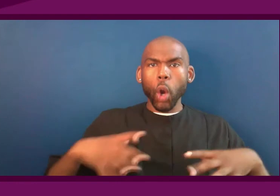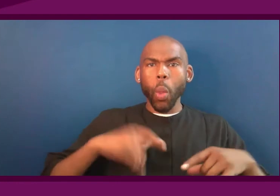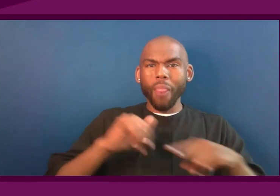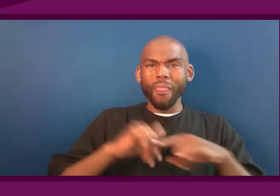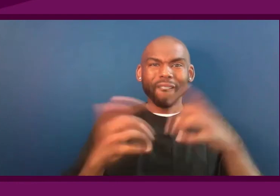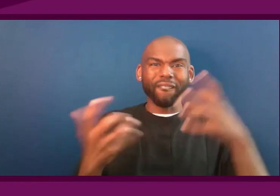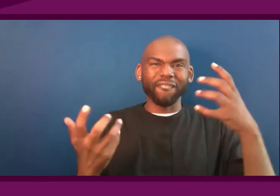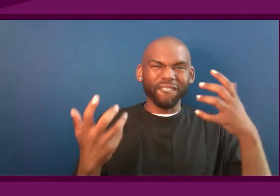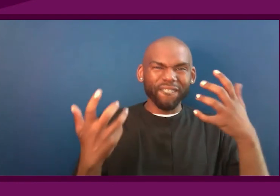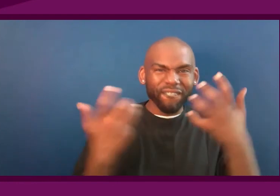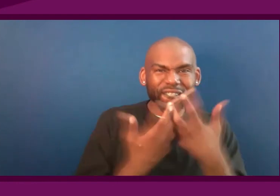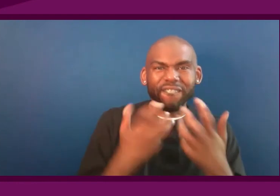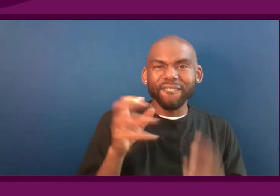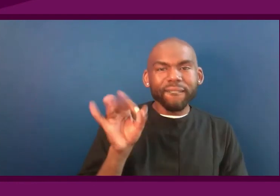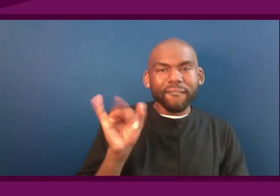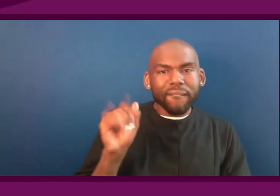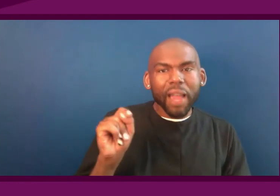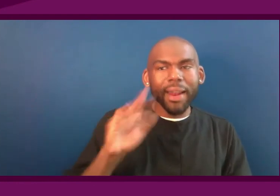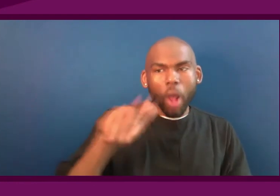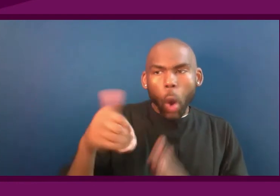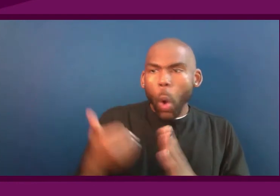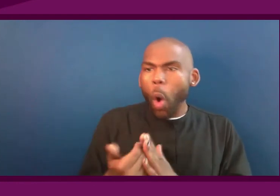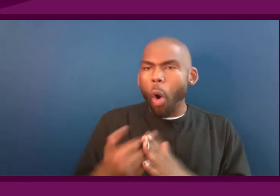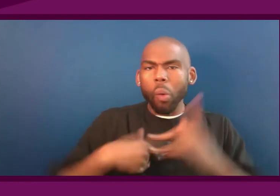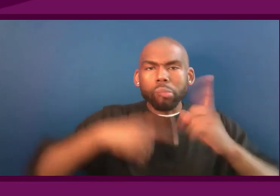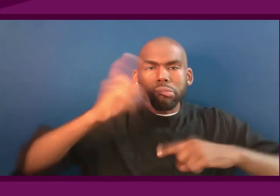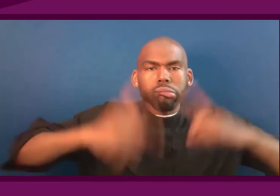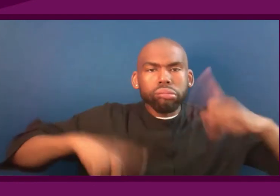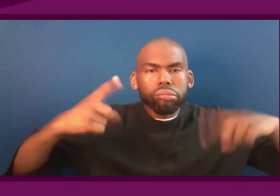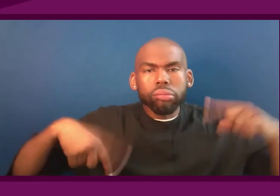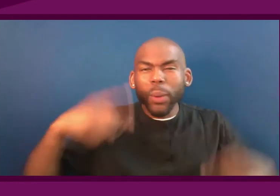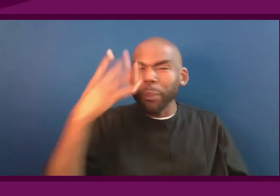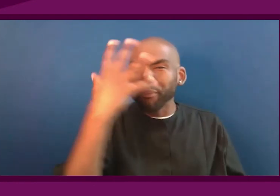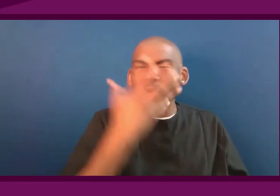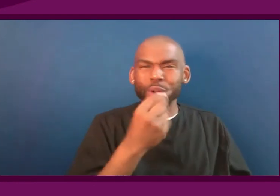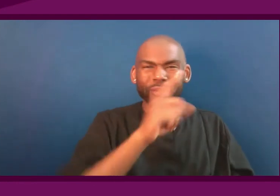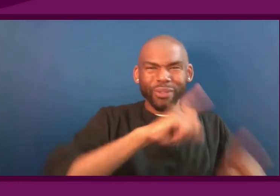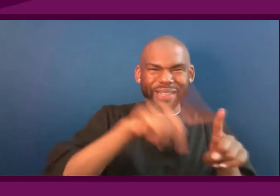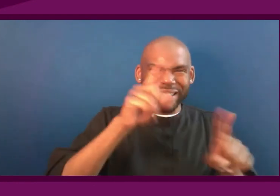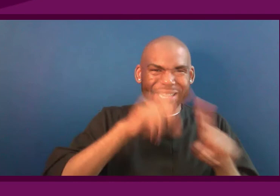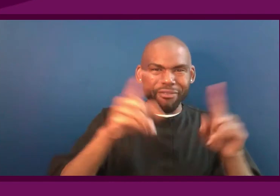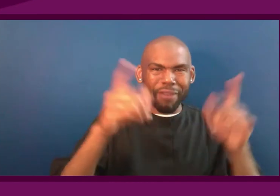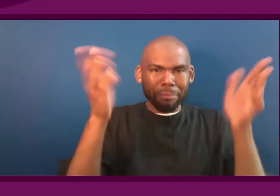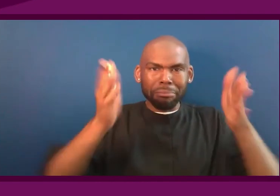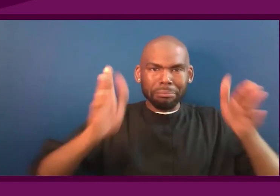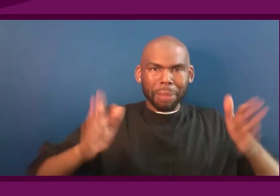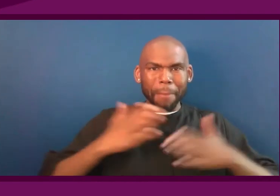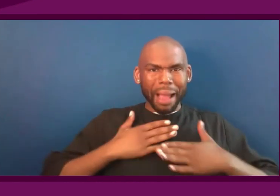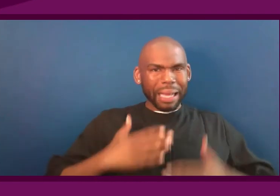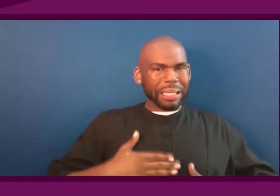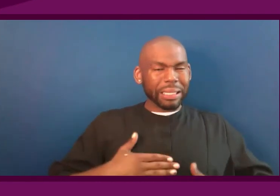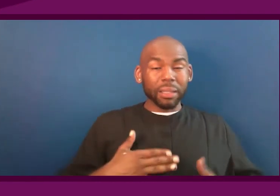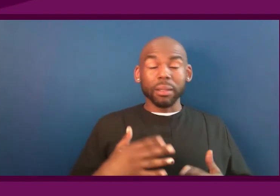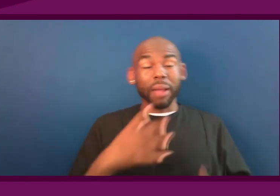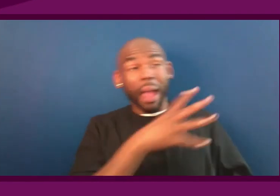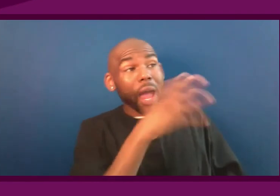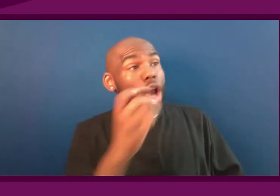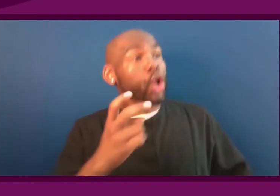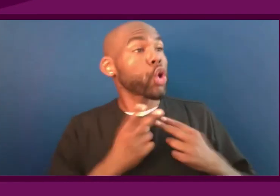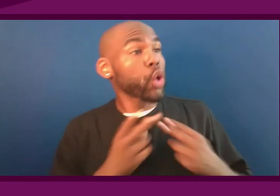stop discounting people. We have to stop it. Ashley Inkumsah: Absolutely. We have to do better as a society, for sure. Why do you think